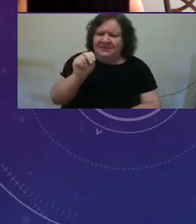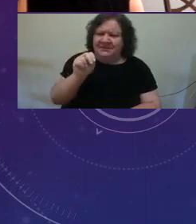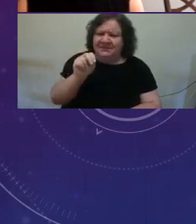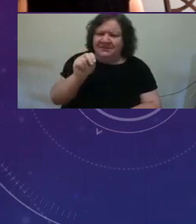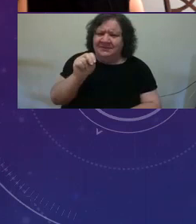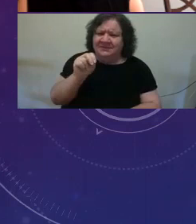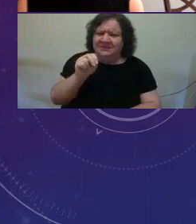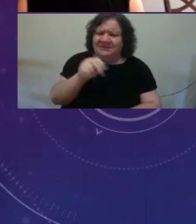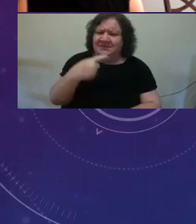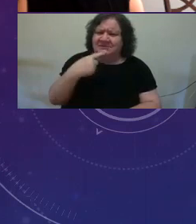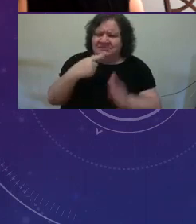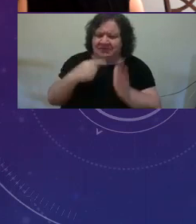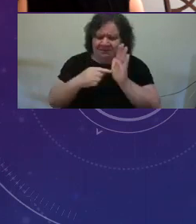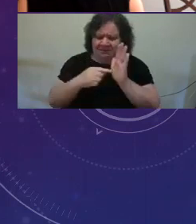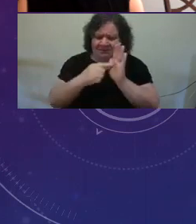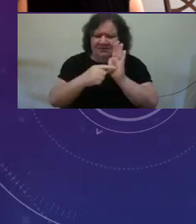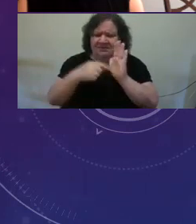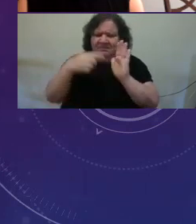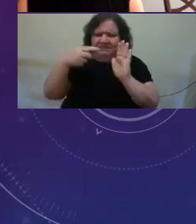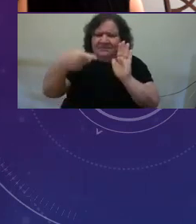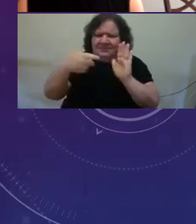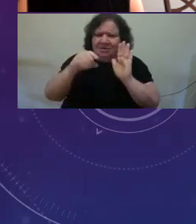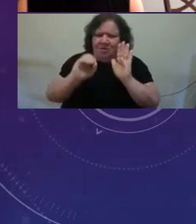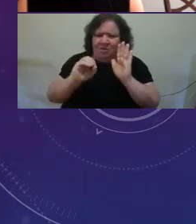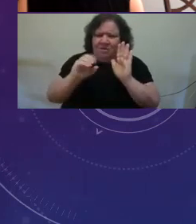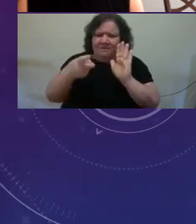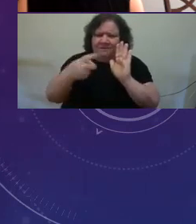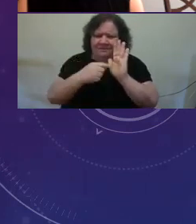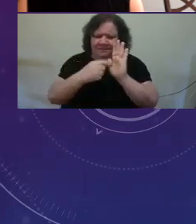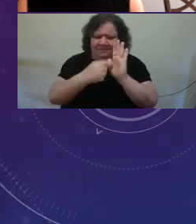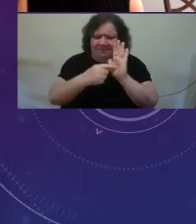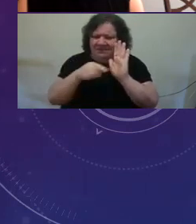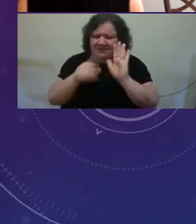inaccessible language you